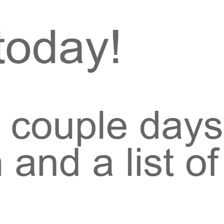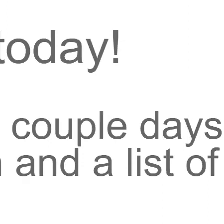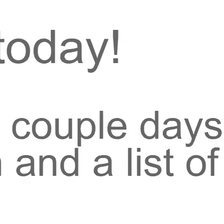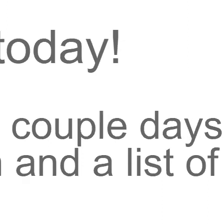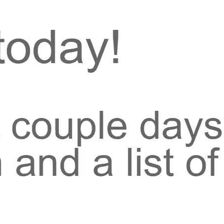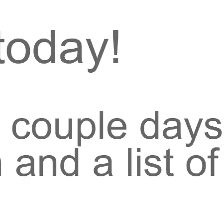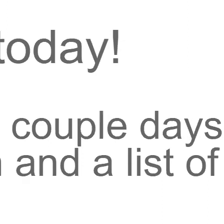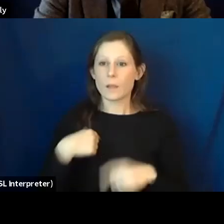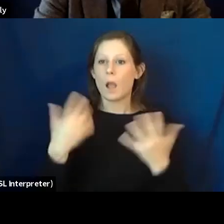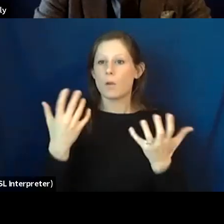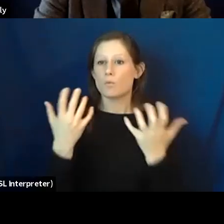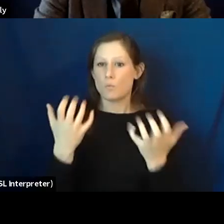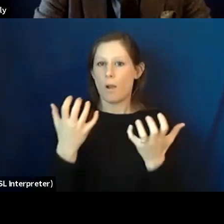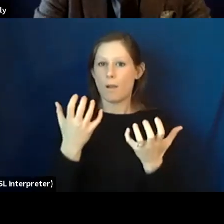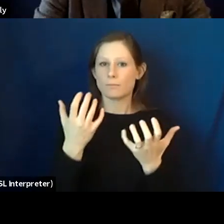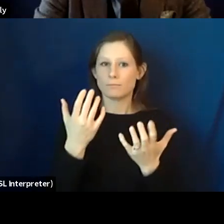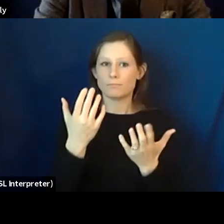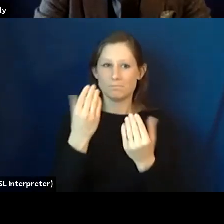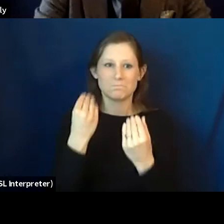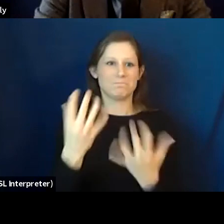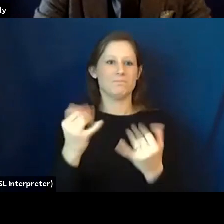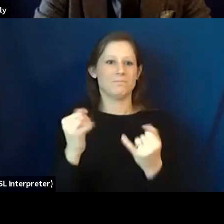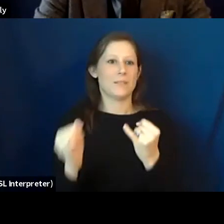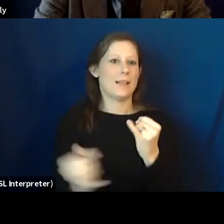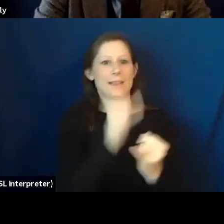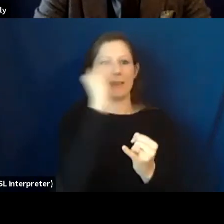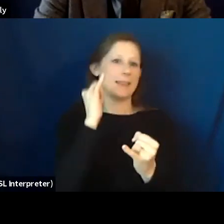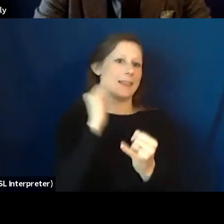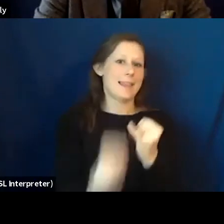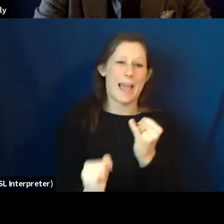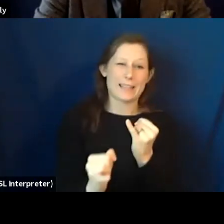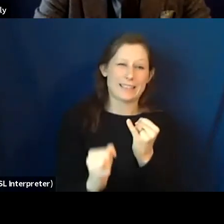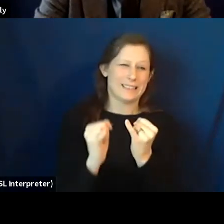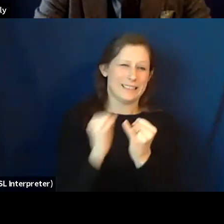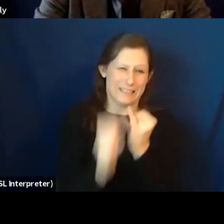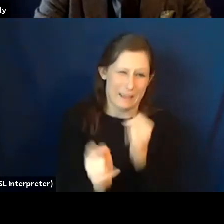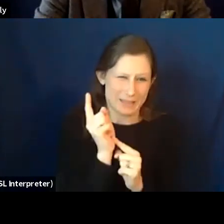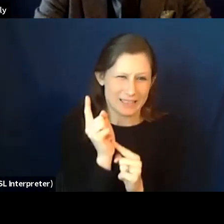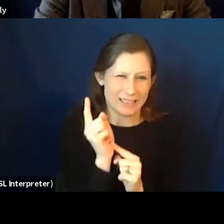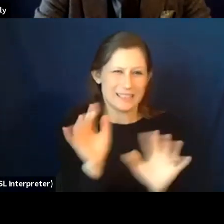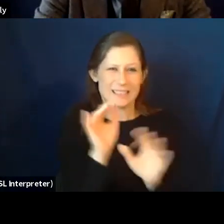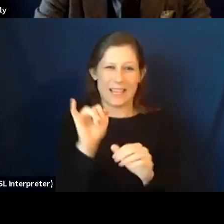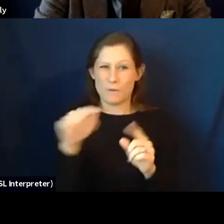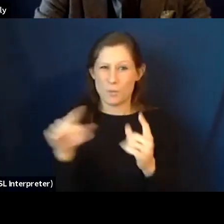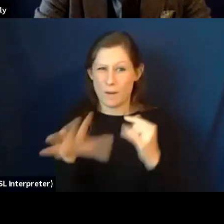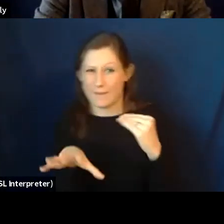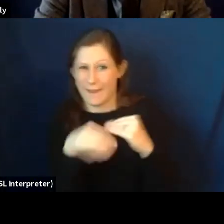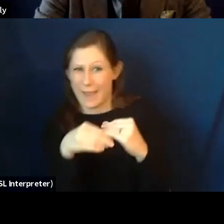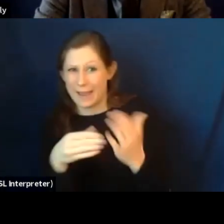want to give a a last a last minute if anybody else has anything that they want to say or